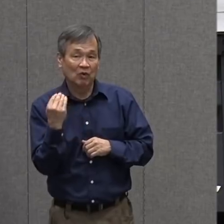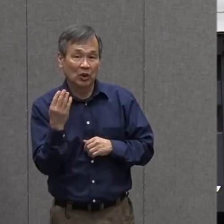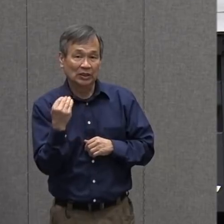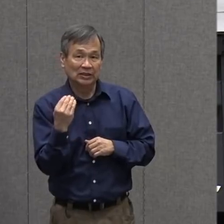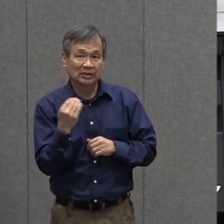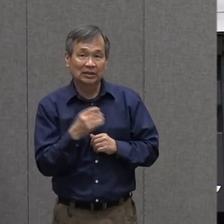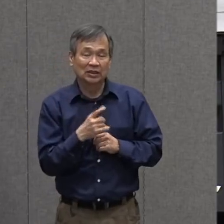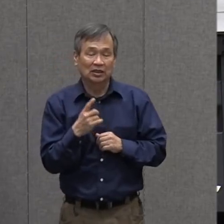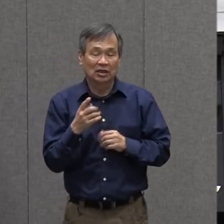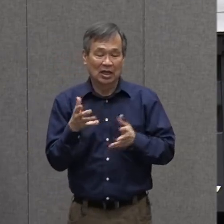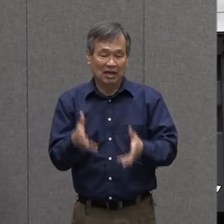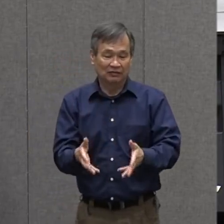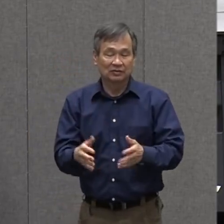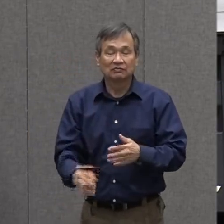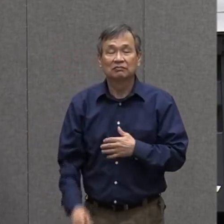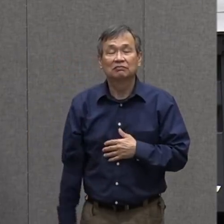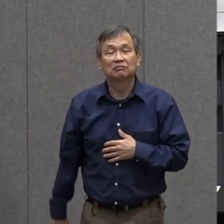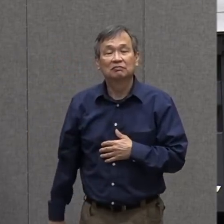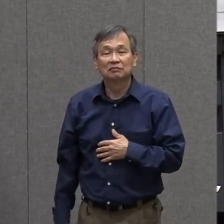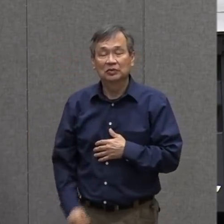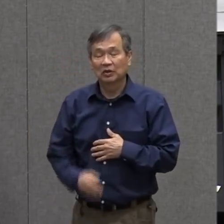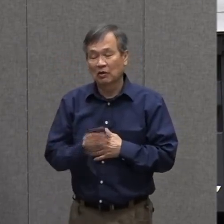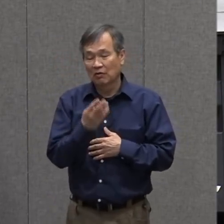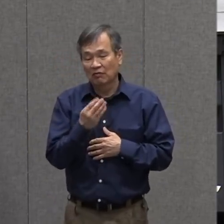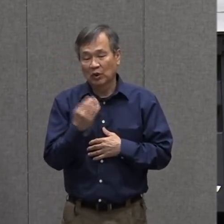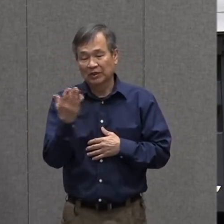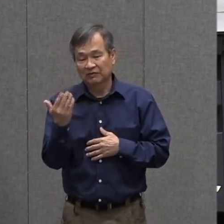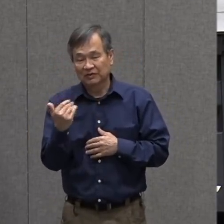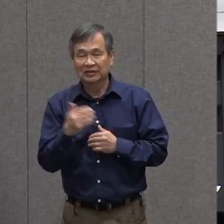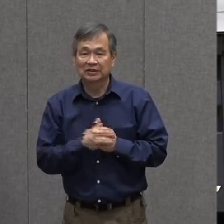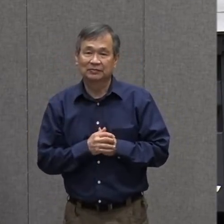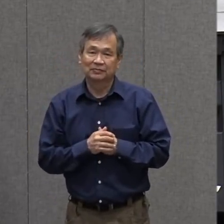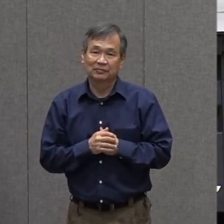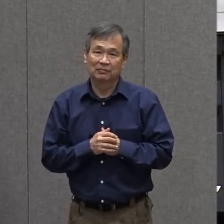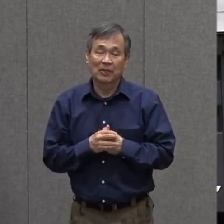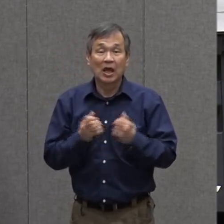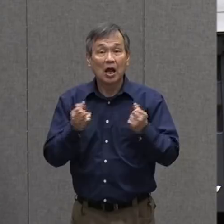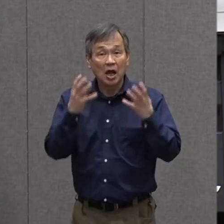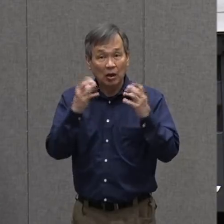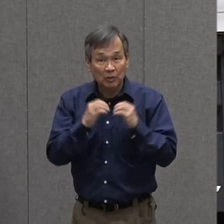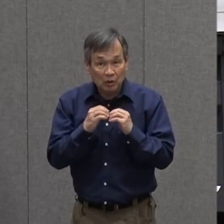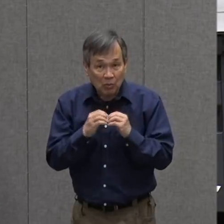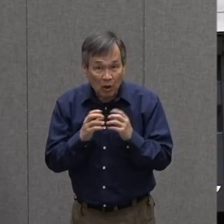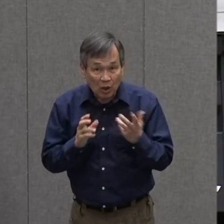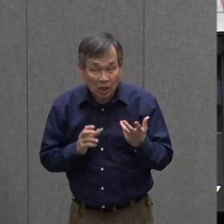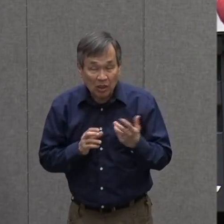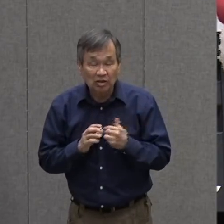and I have one left, so 14, 15. How many more do I need to make 20?